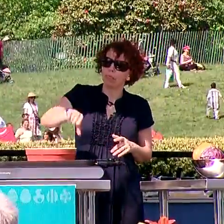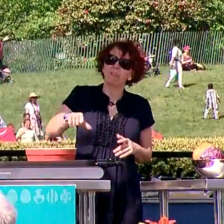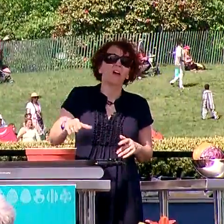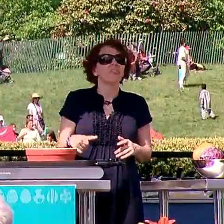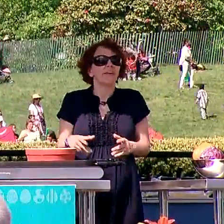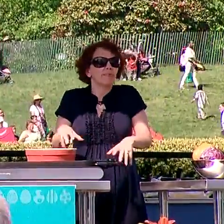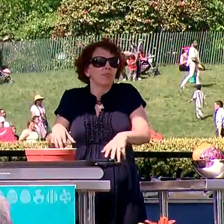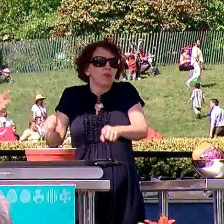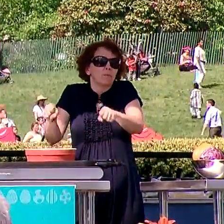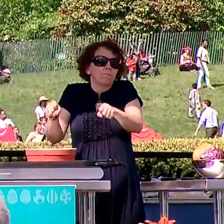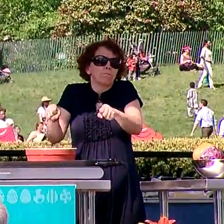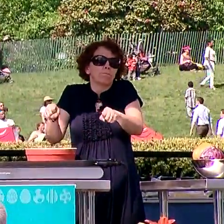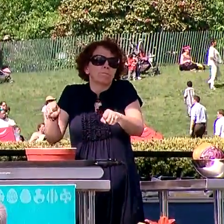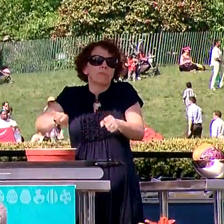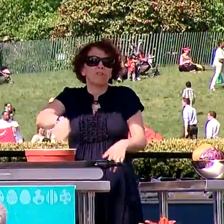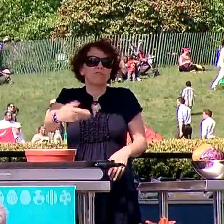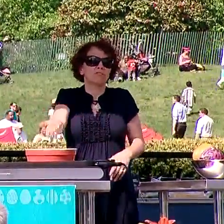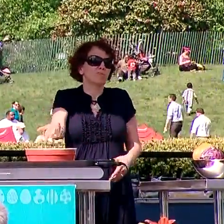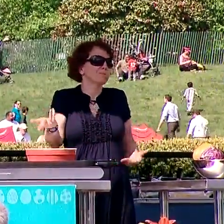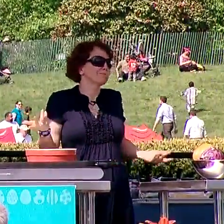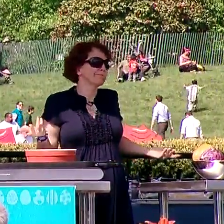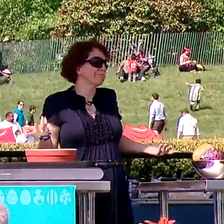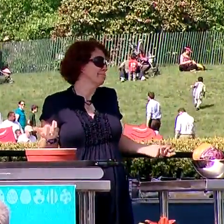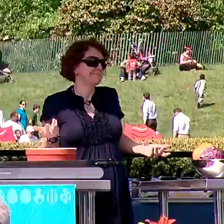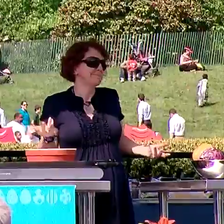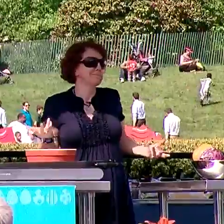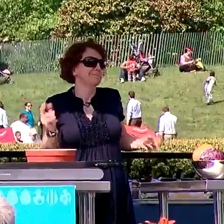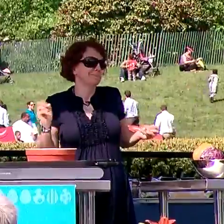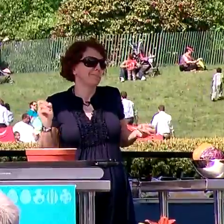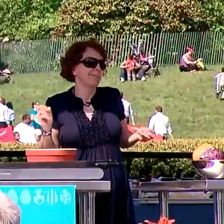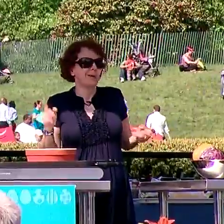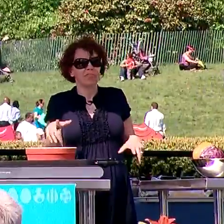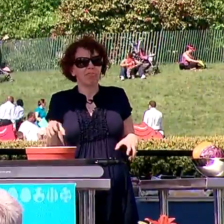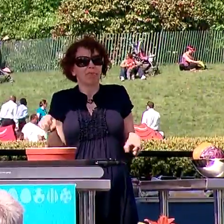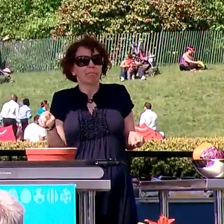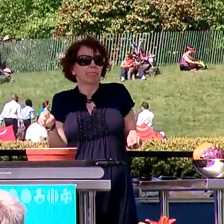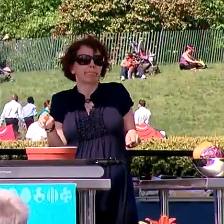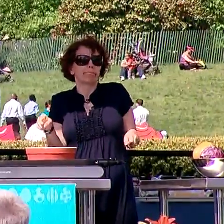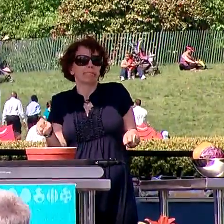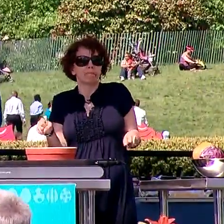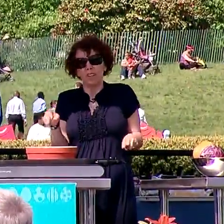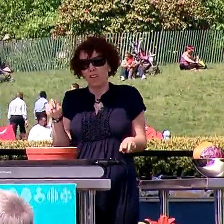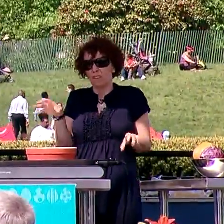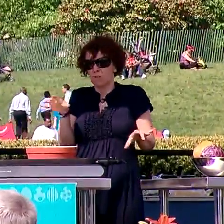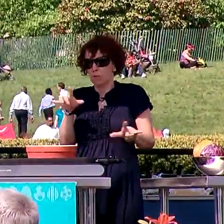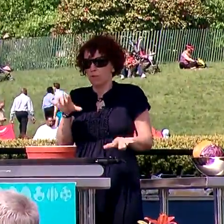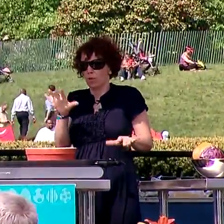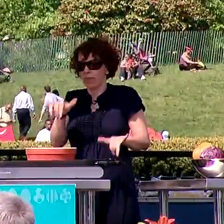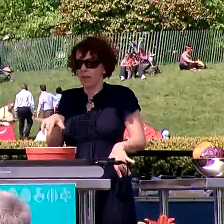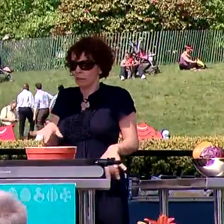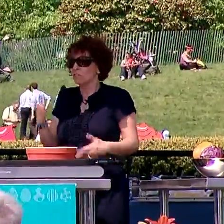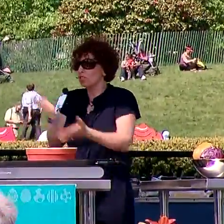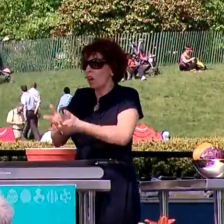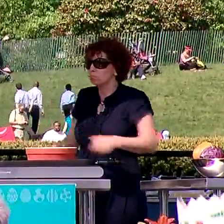and then you turn them over, there's no more oil, but they're just a little sponge. Eh-eh. Have you all been doing that? Stop it.